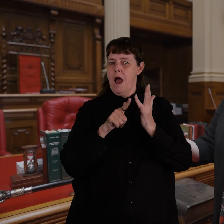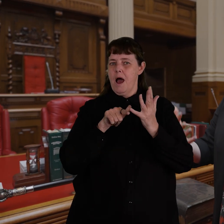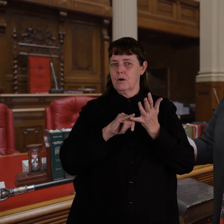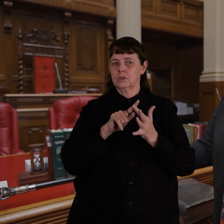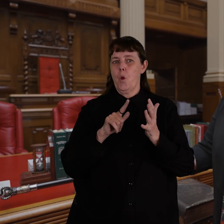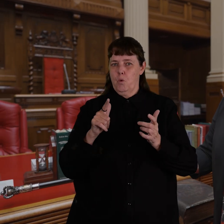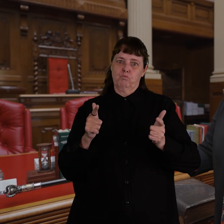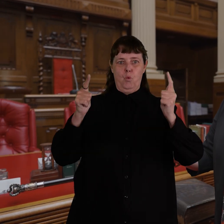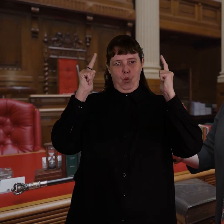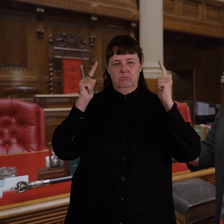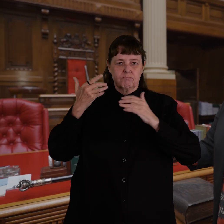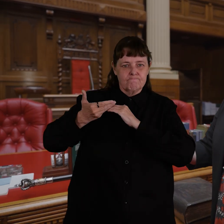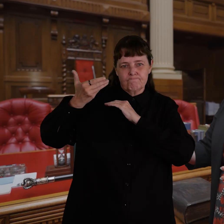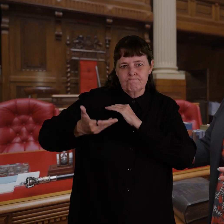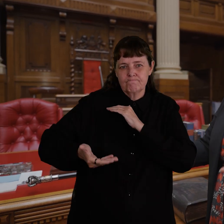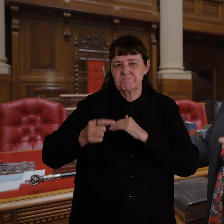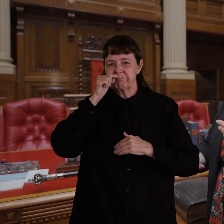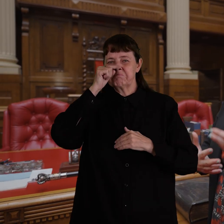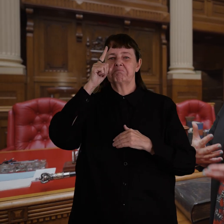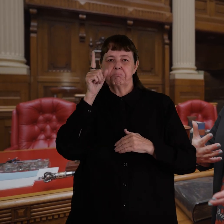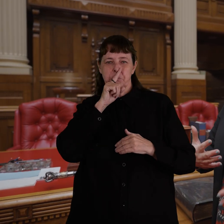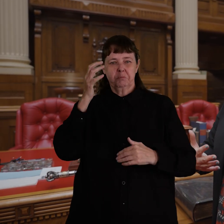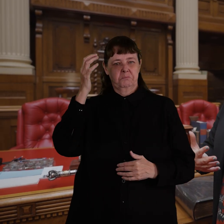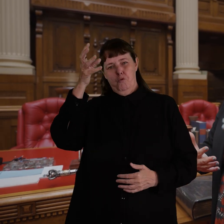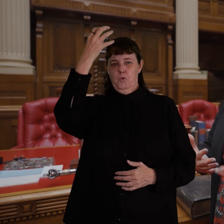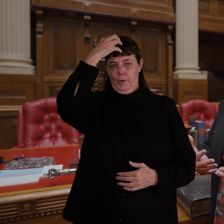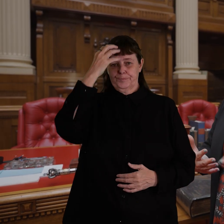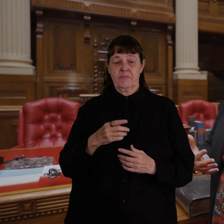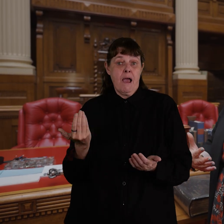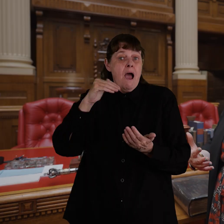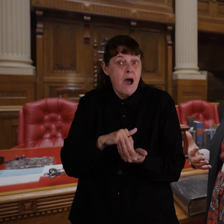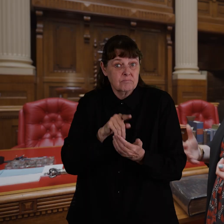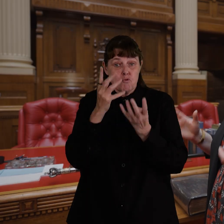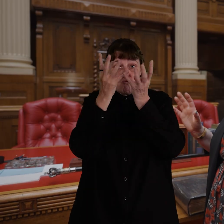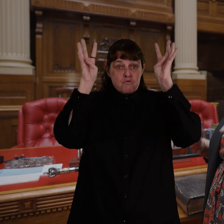that the House of Lords was traditionally for nobles and those connected to royalty,